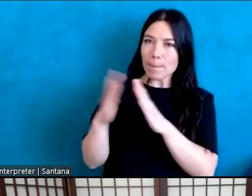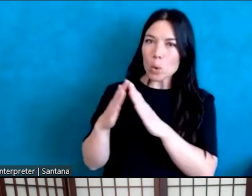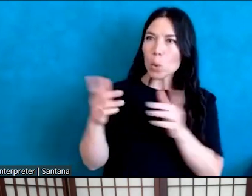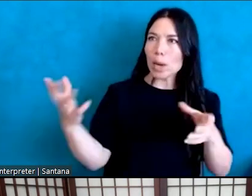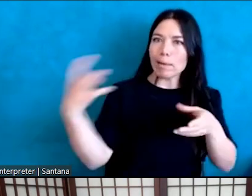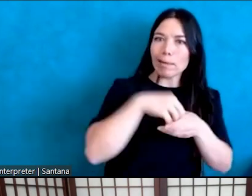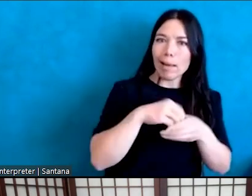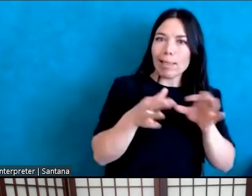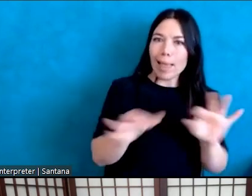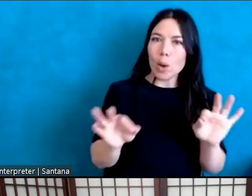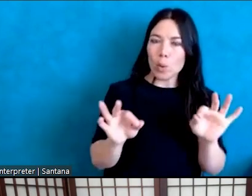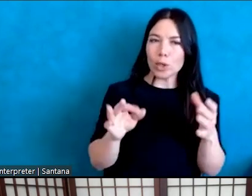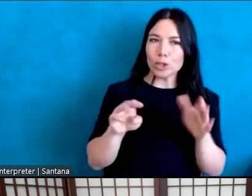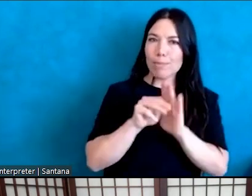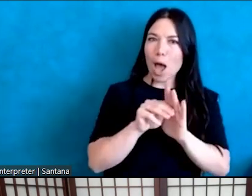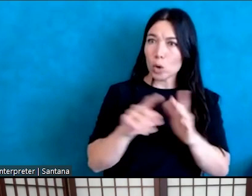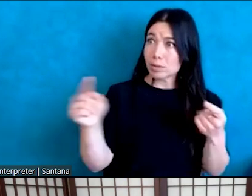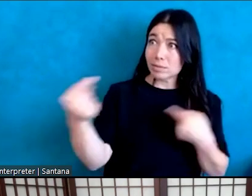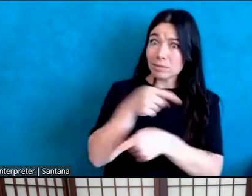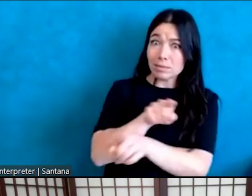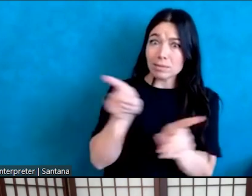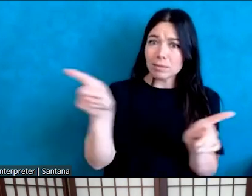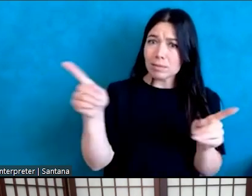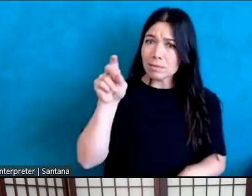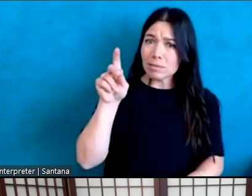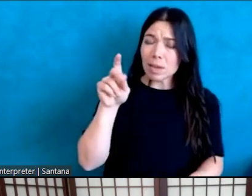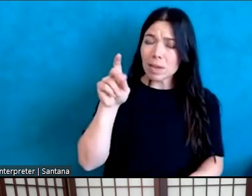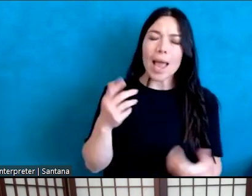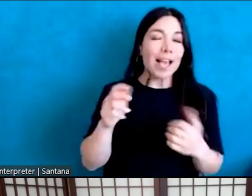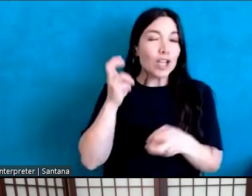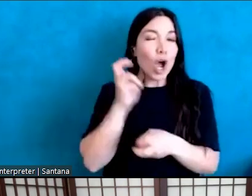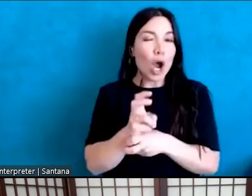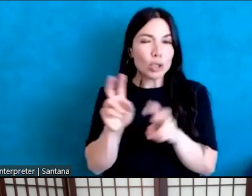I'll note that it's very hard to exercise true reciprocity when some of the key people are being left out.